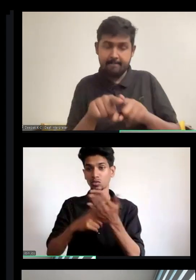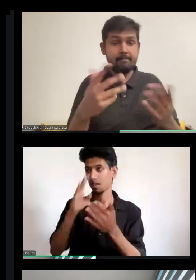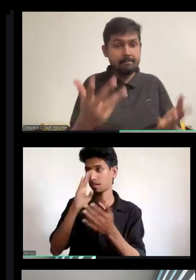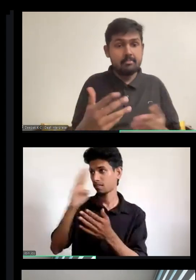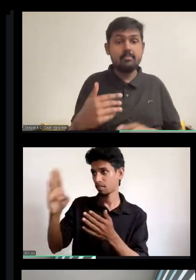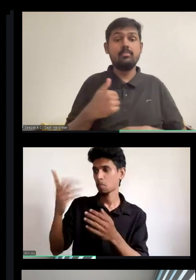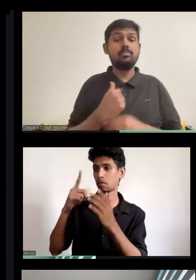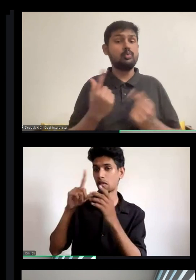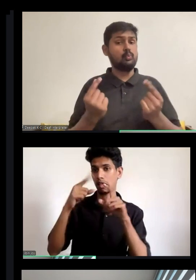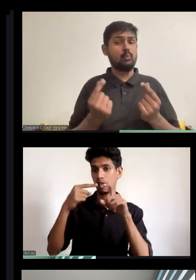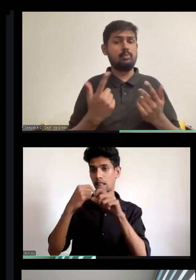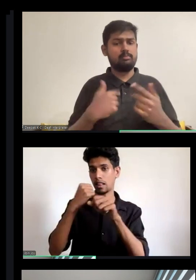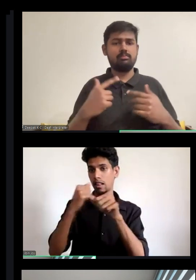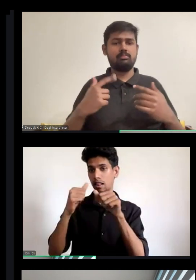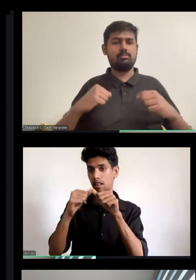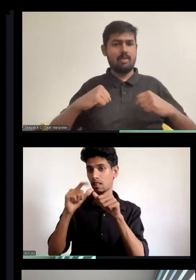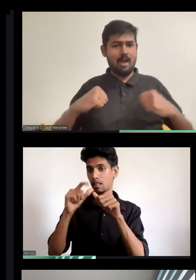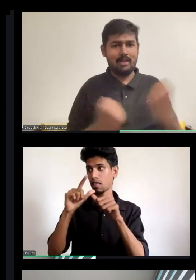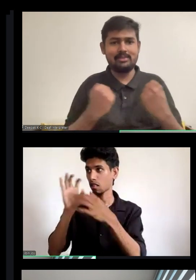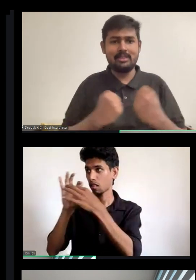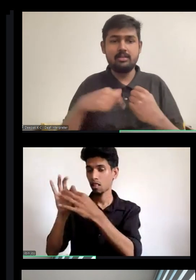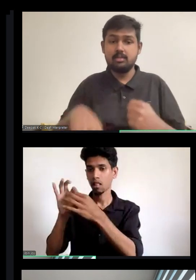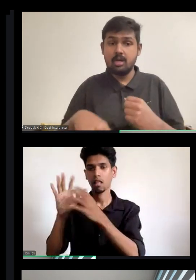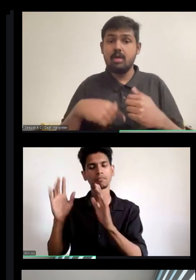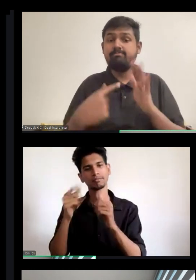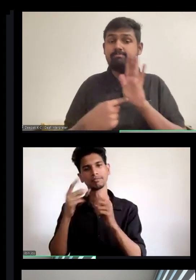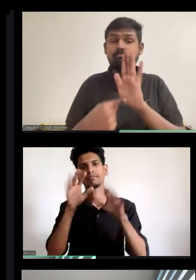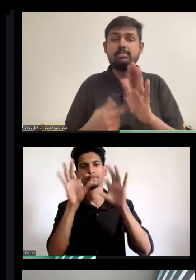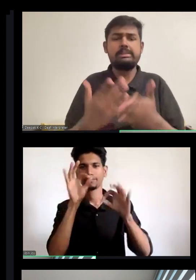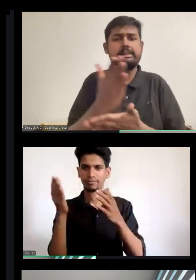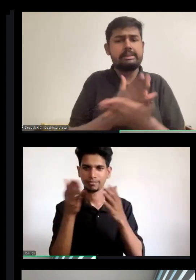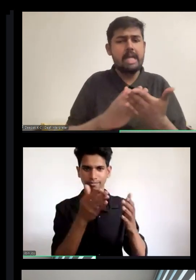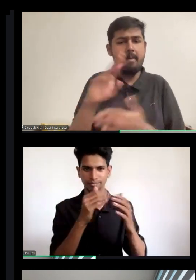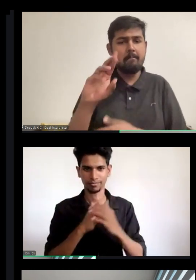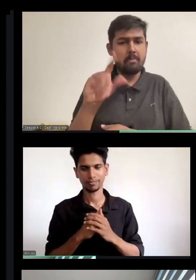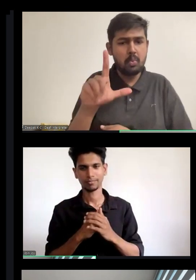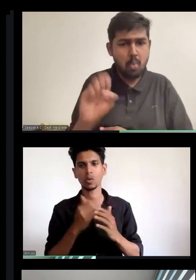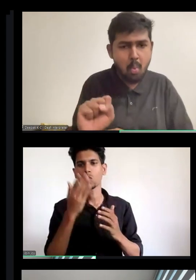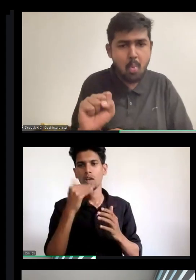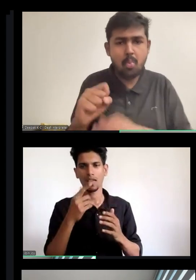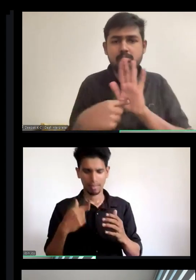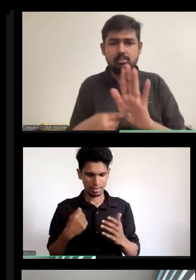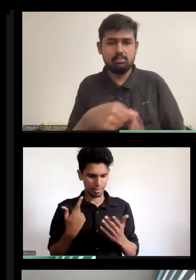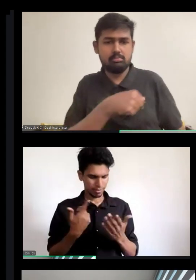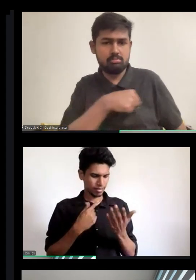You have to have a conversation to move it to where it must belong in your organization